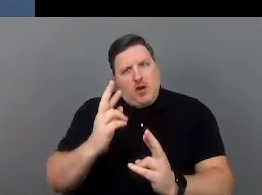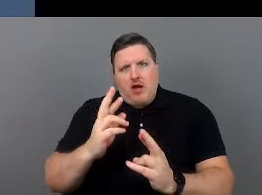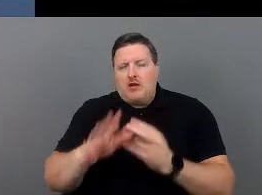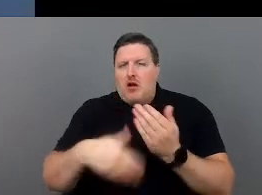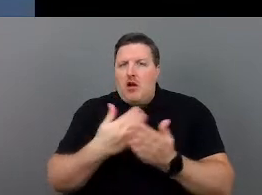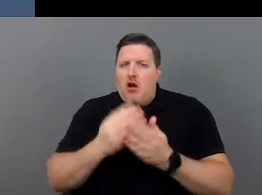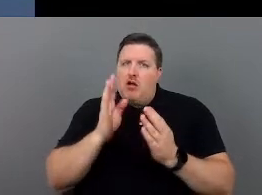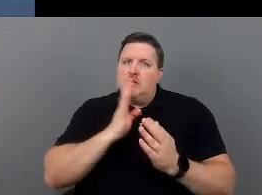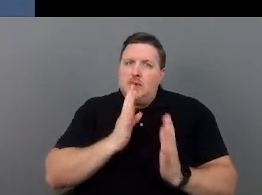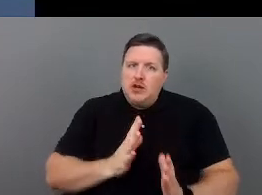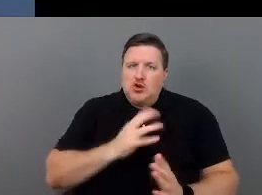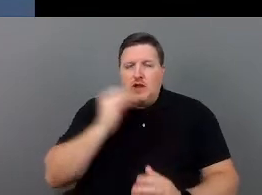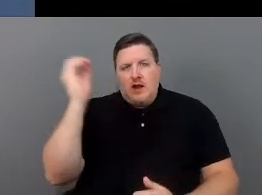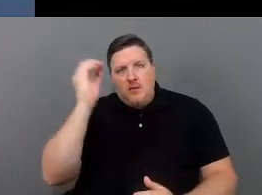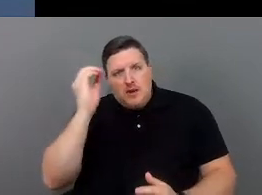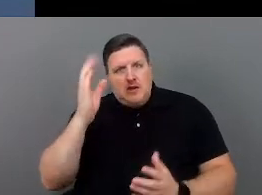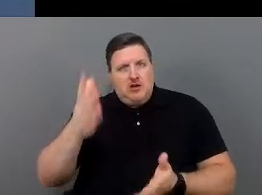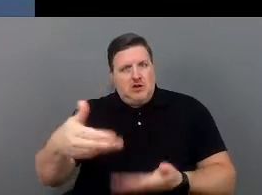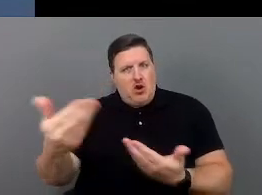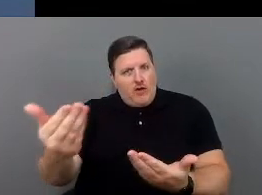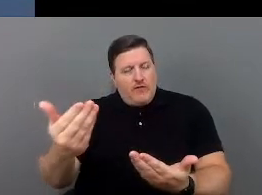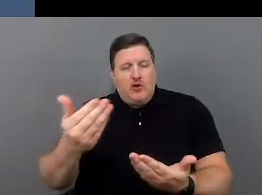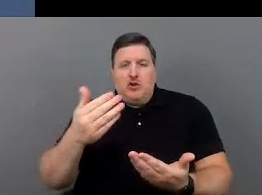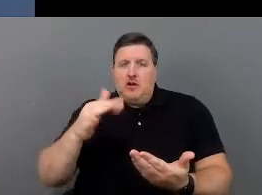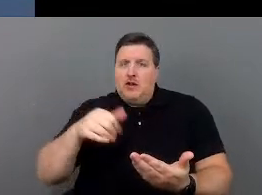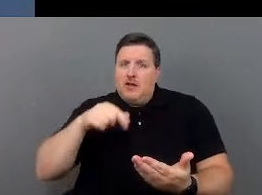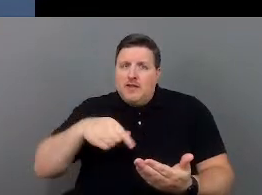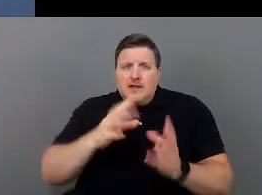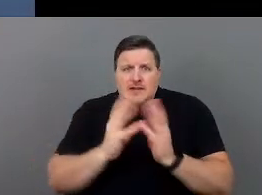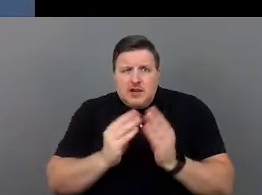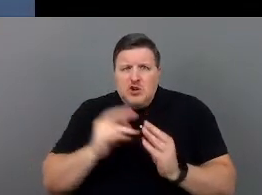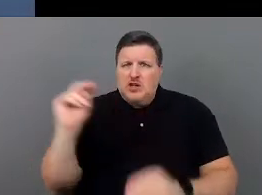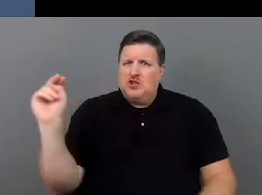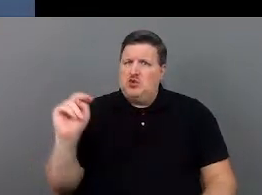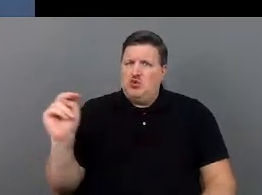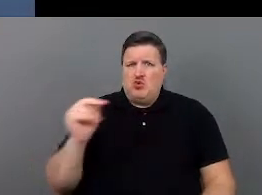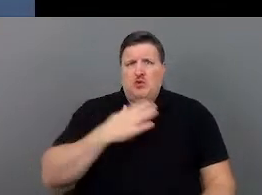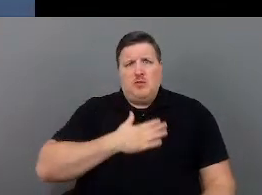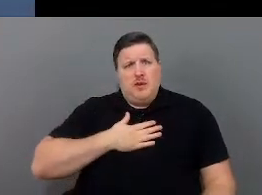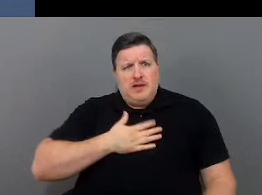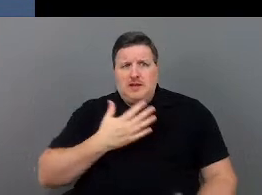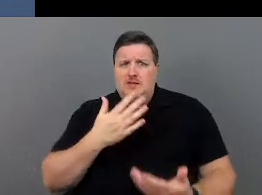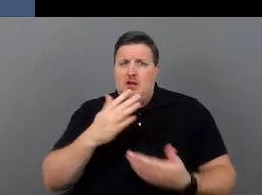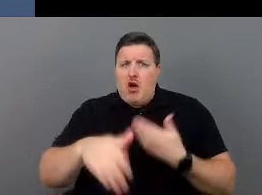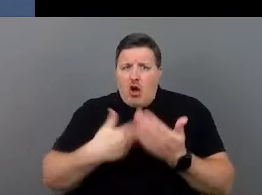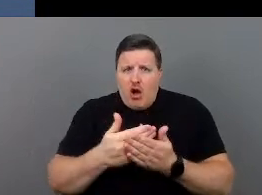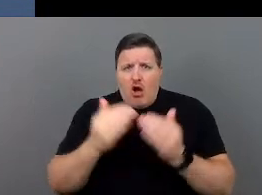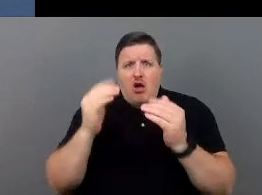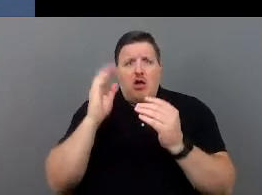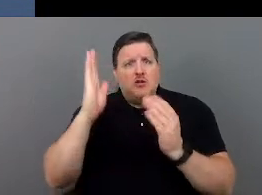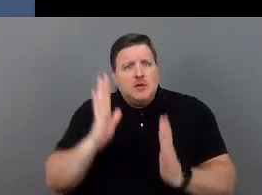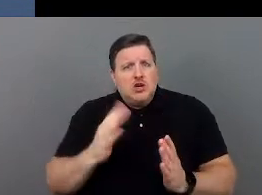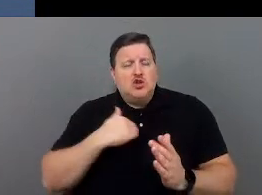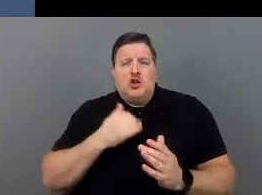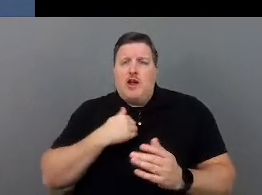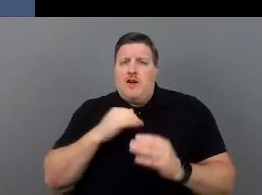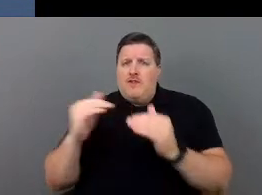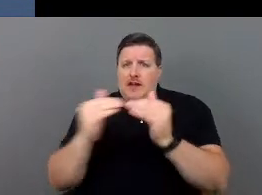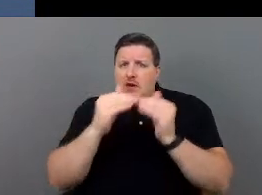OFFERED. WE ASK EVERYONE TO BE RESPECTFUL OF ALL SPEAKERS AND OPINIONS THIS HEARING IS A NEUTRAL FORUM AND WE WANT TO ENSURE THAT ALL THEMSELVES TO THE COUNCIL.